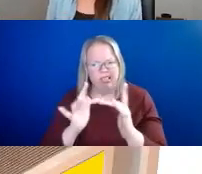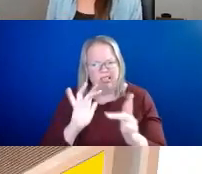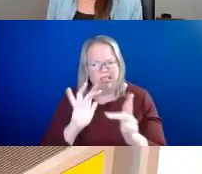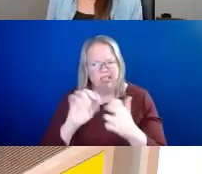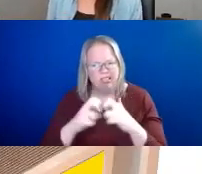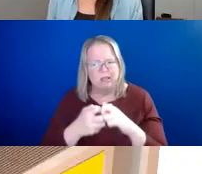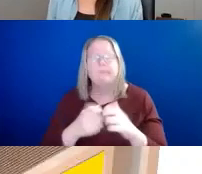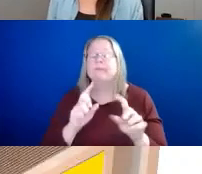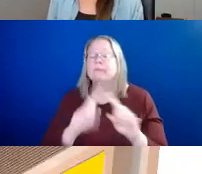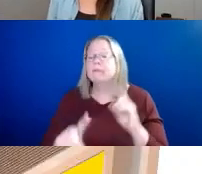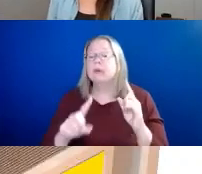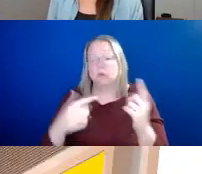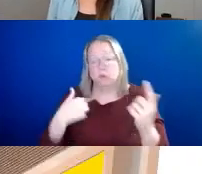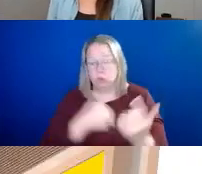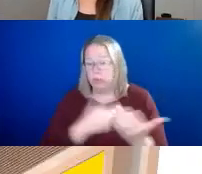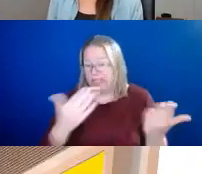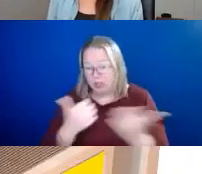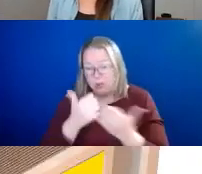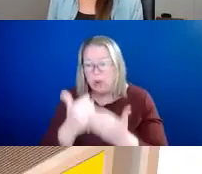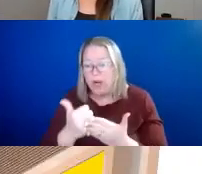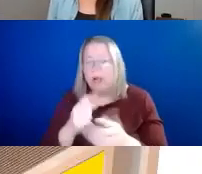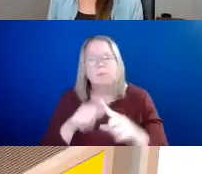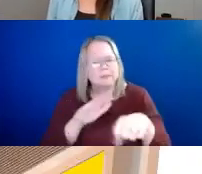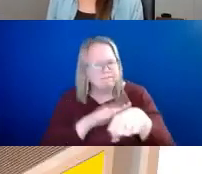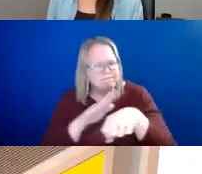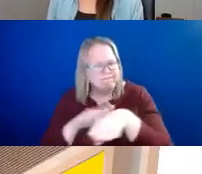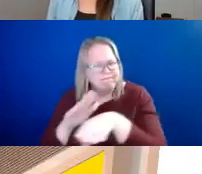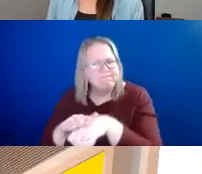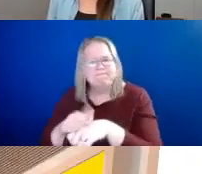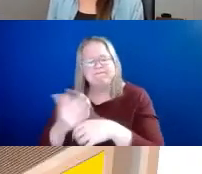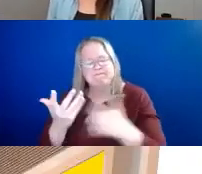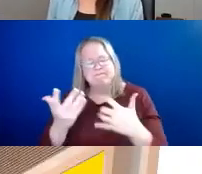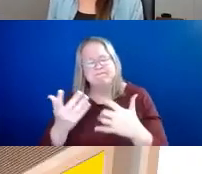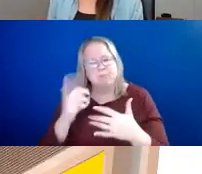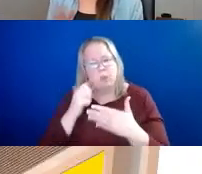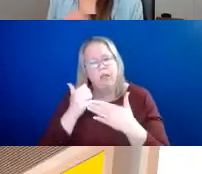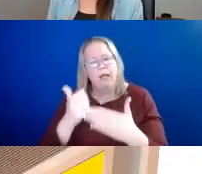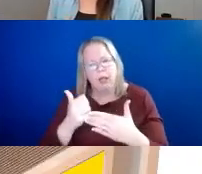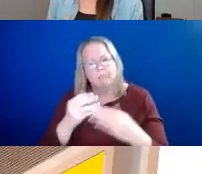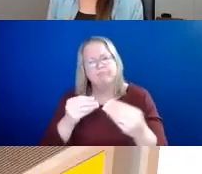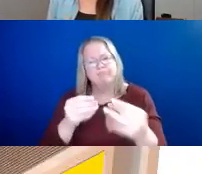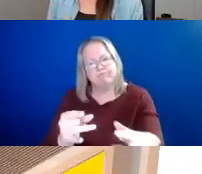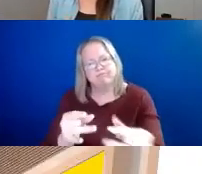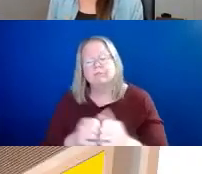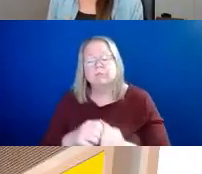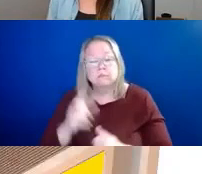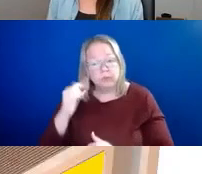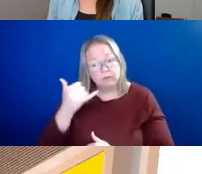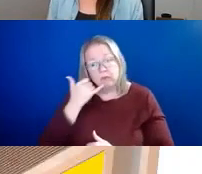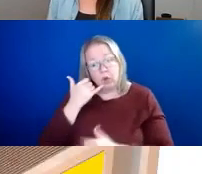a little 12:56:13 bit of heads up those are some good tips. 12:56:17 Keep your notifications off and